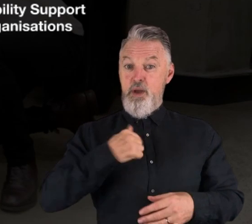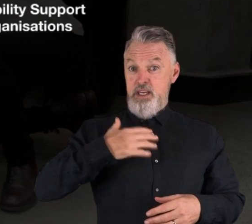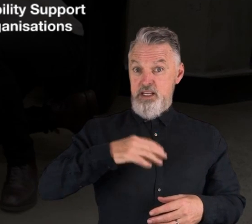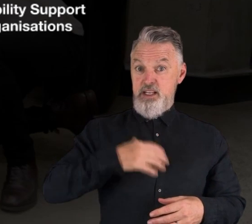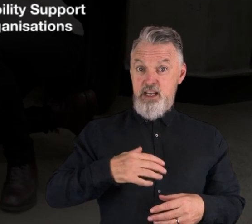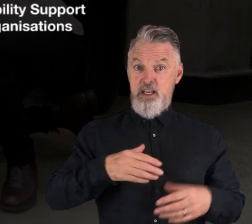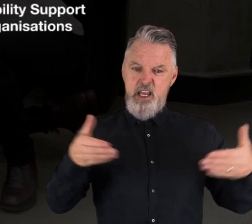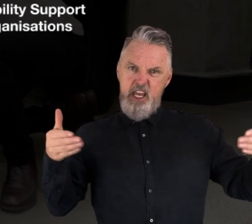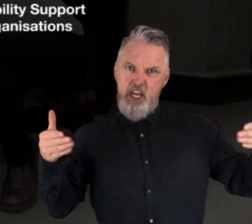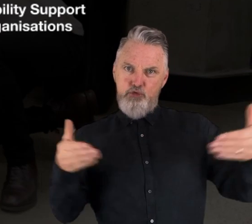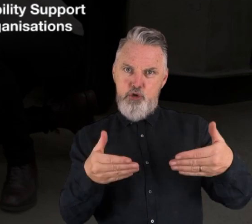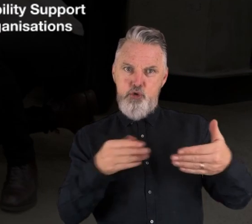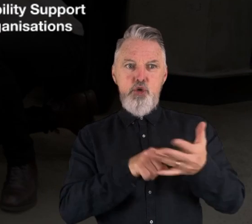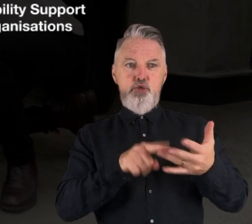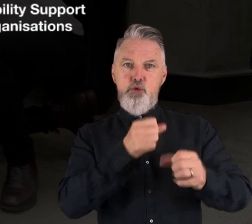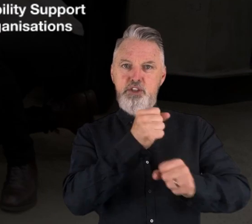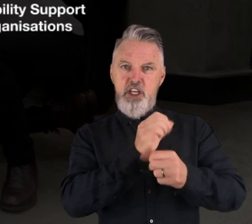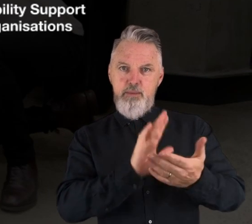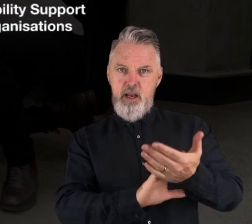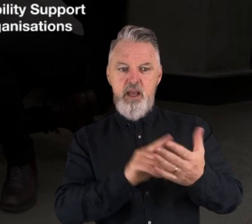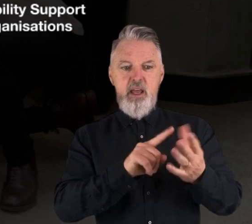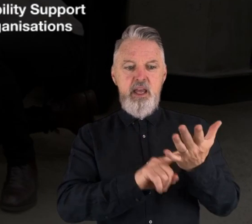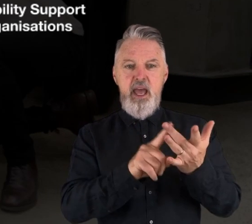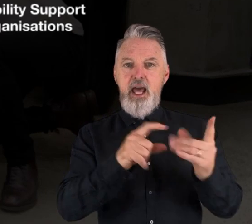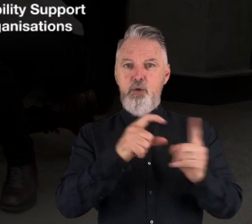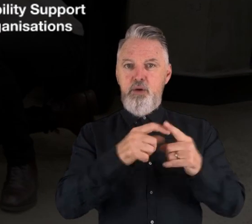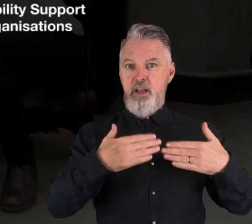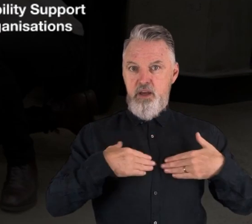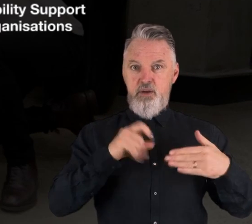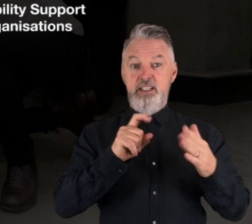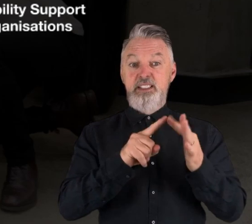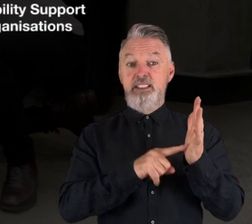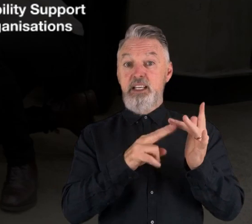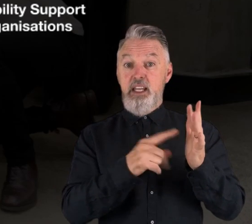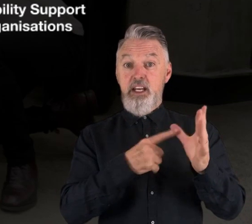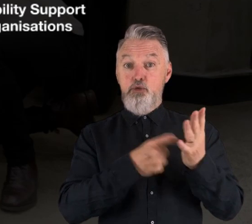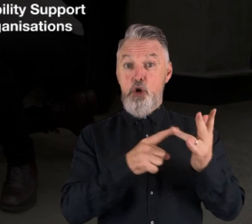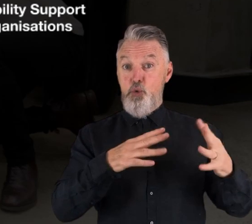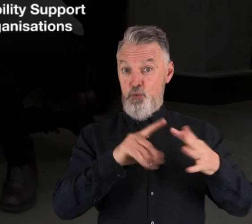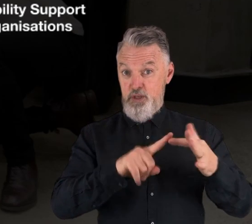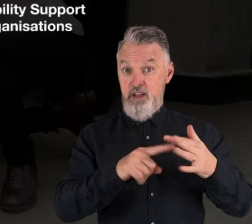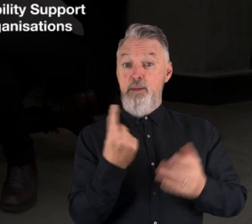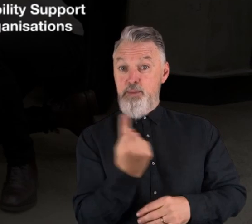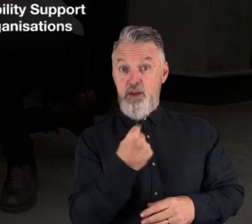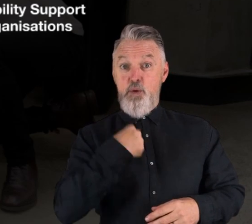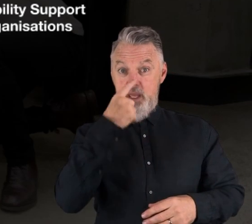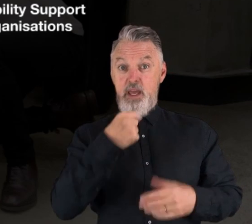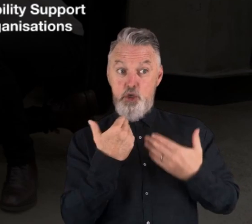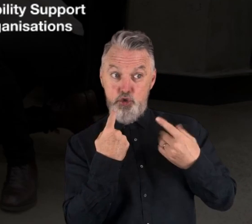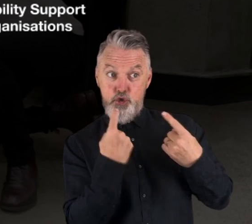An introduction tothe General Manager of Allied Health at royal Rehab, Selena Rowe So that we can use Maslow to ensure a smooth transition home